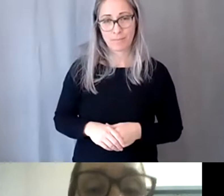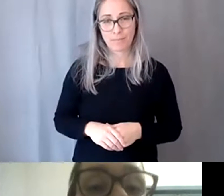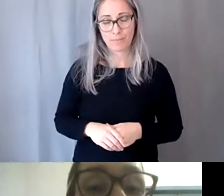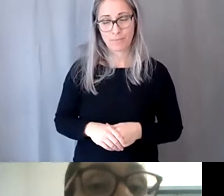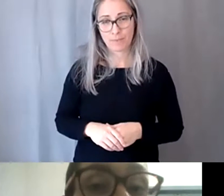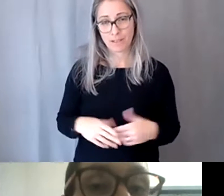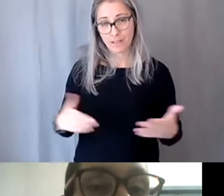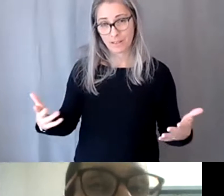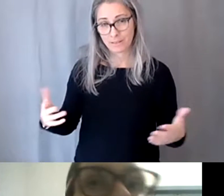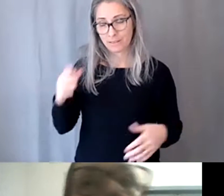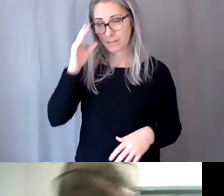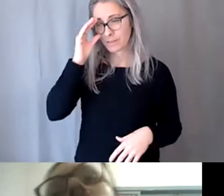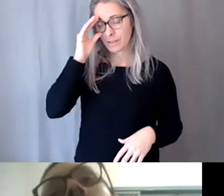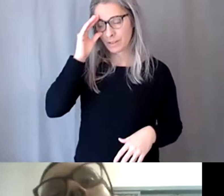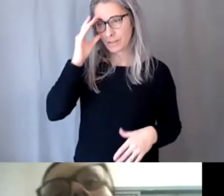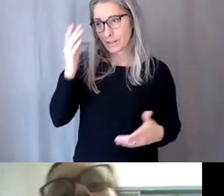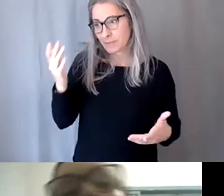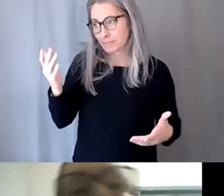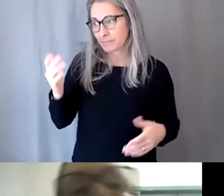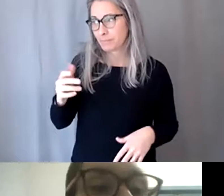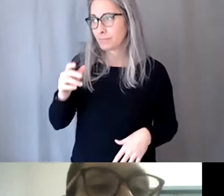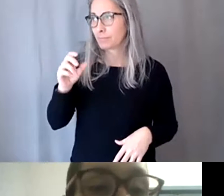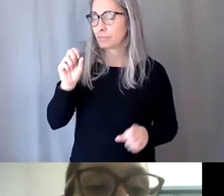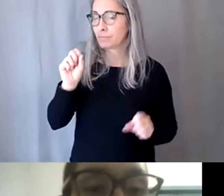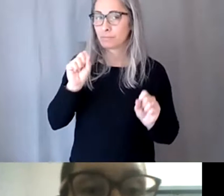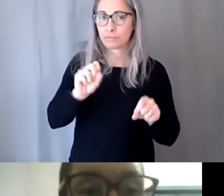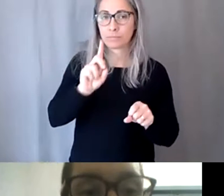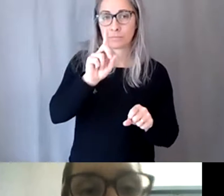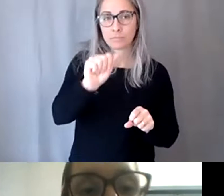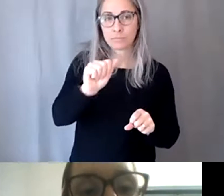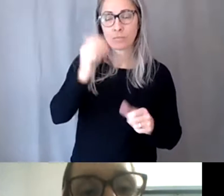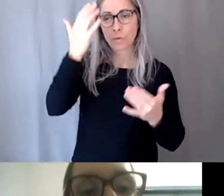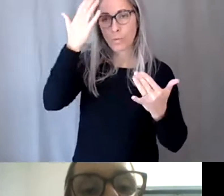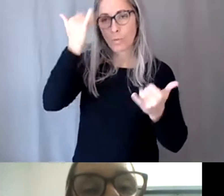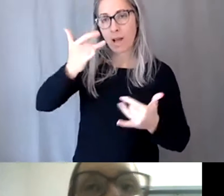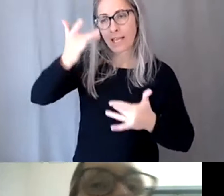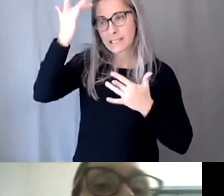of disease or a consequence of illness we try